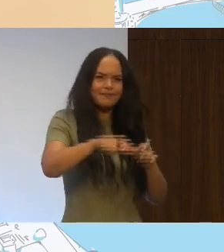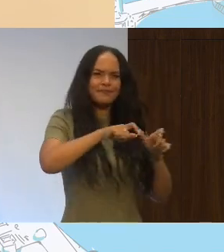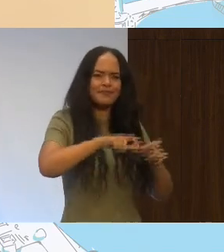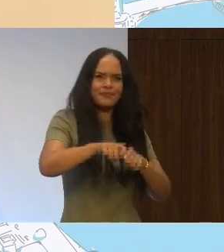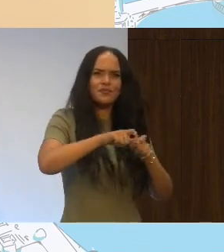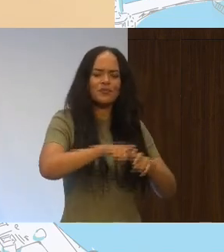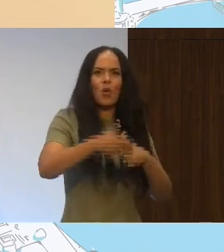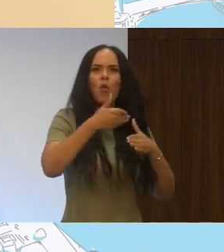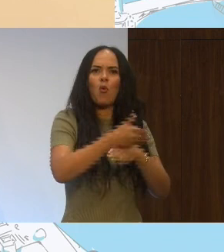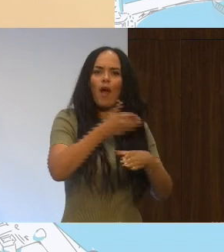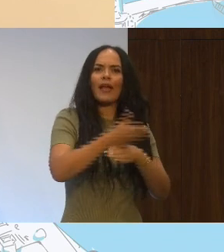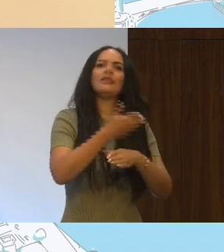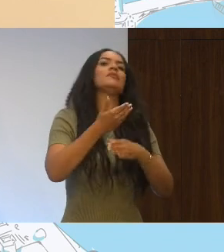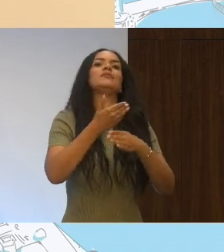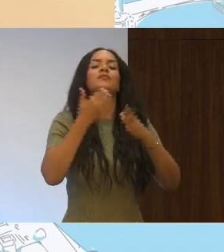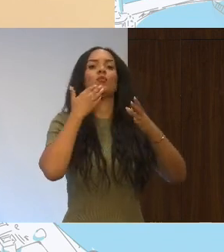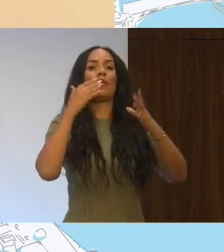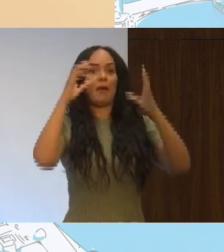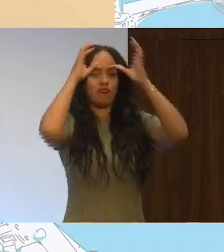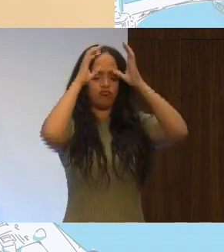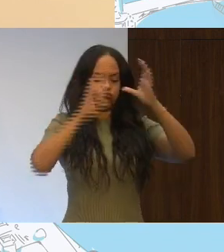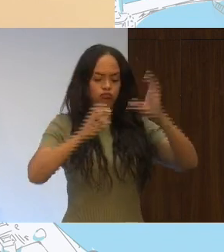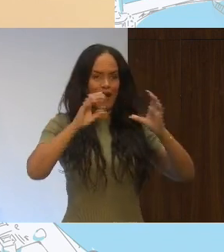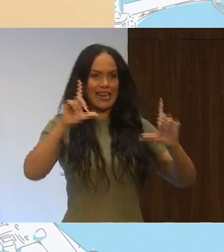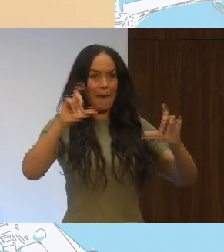in the brain imaging side of things to show what's happening in the brain.